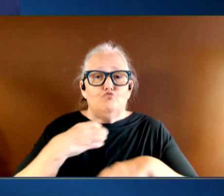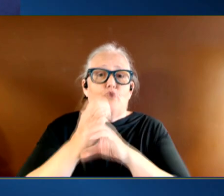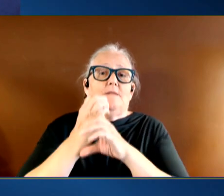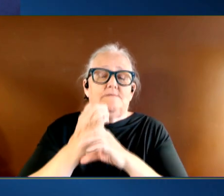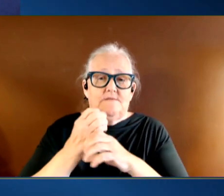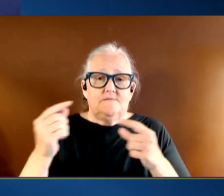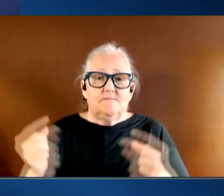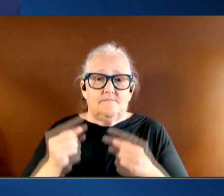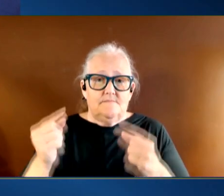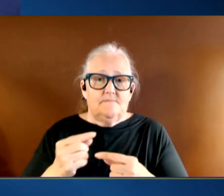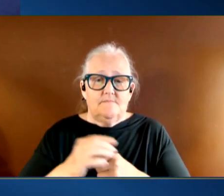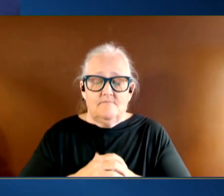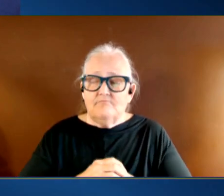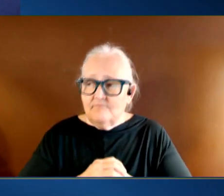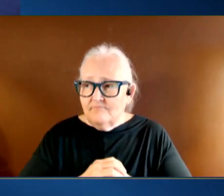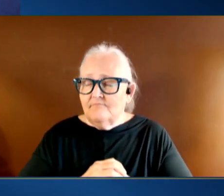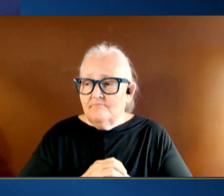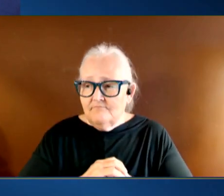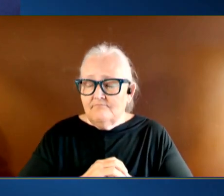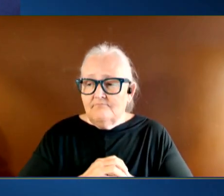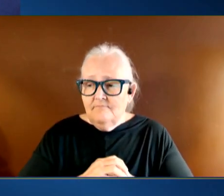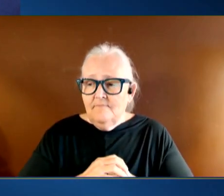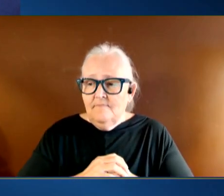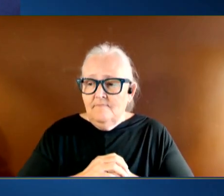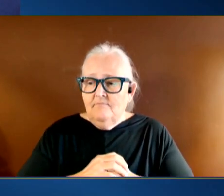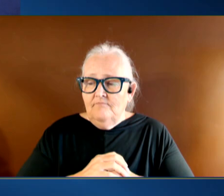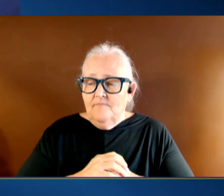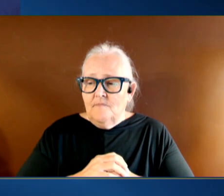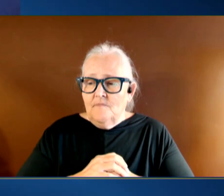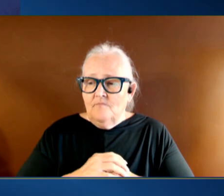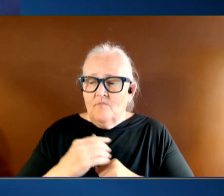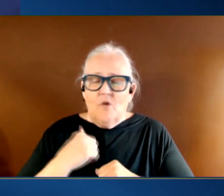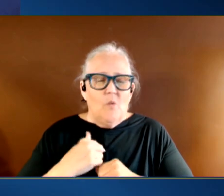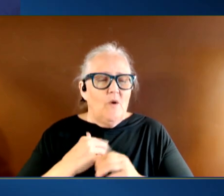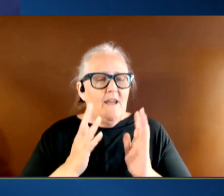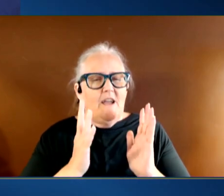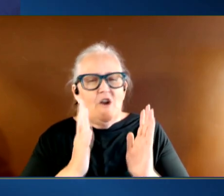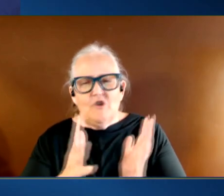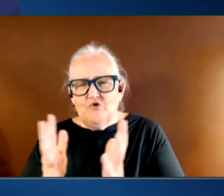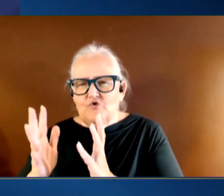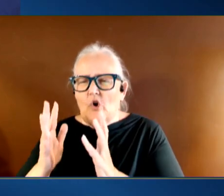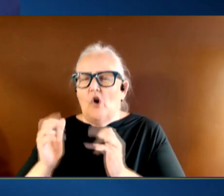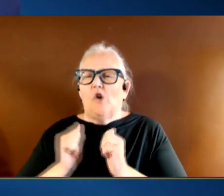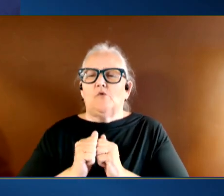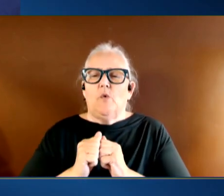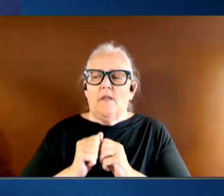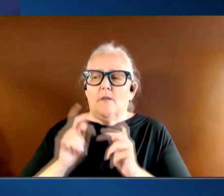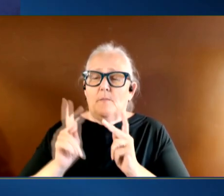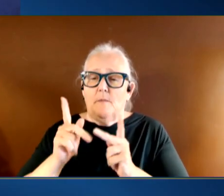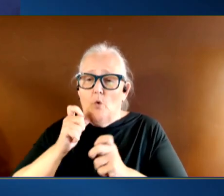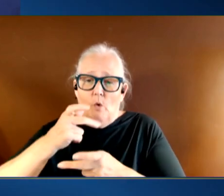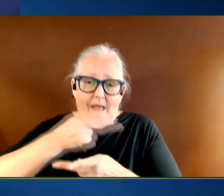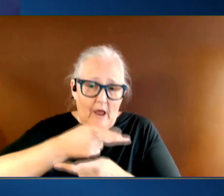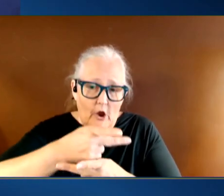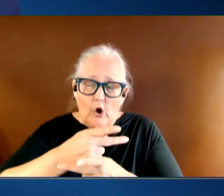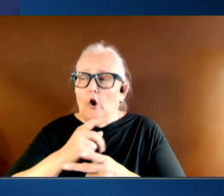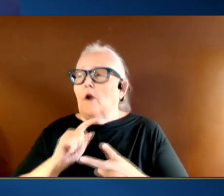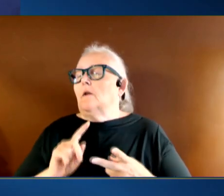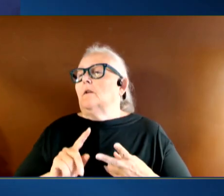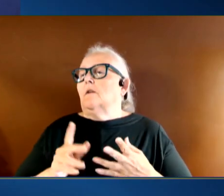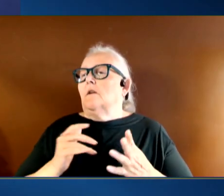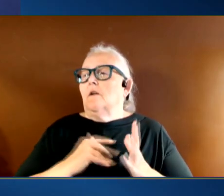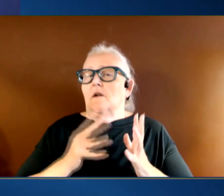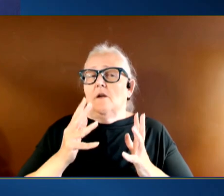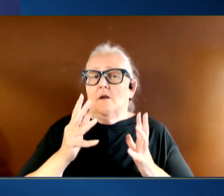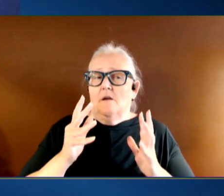And with we spoke to people -- carers. We spoke to people with sickle cell disease. We spoke to